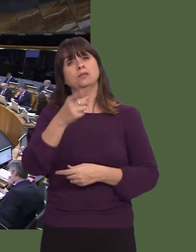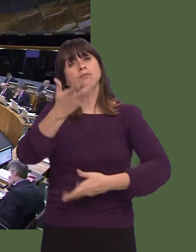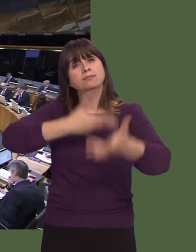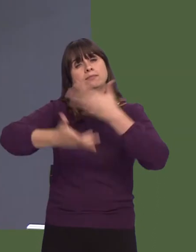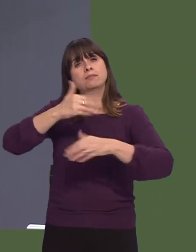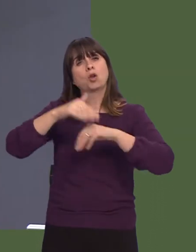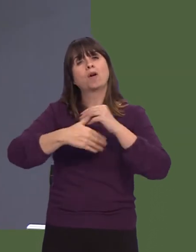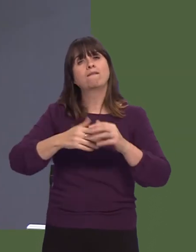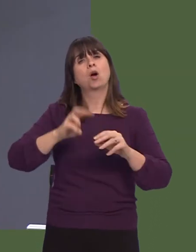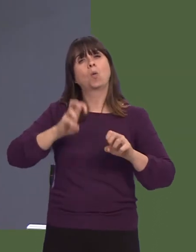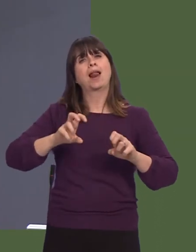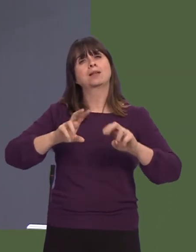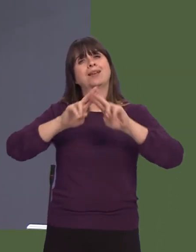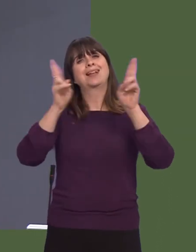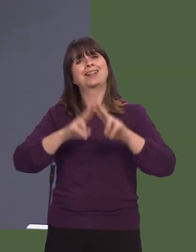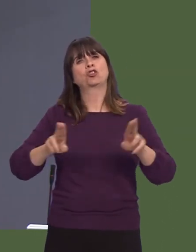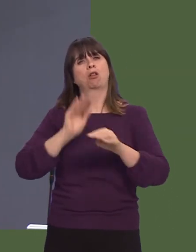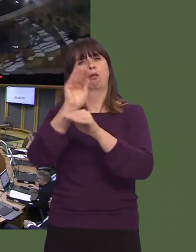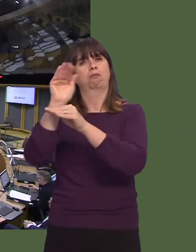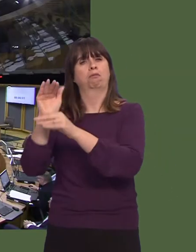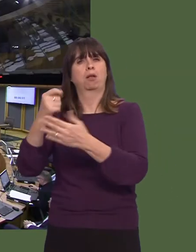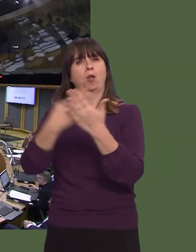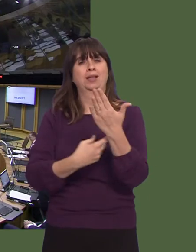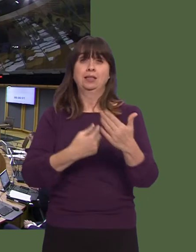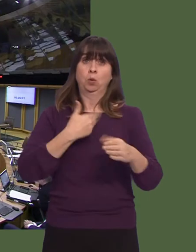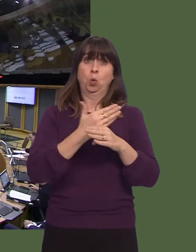Carwyn Jones AM: The focus of our international work is clear: to create a more prosperous